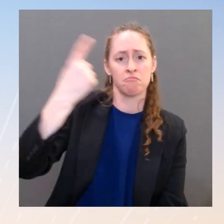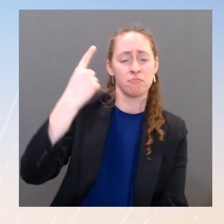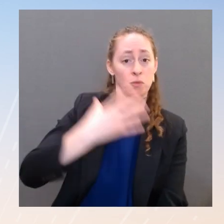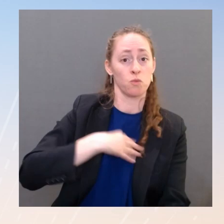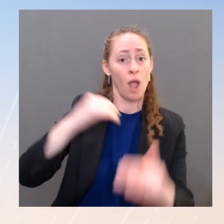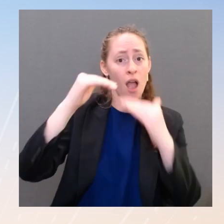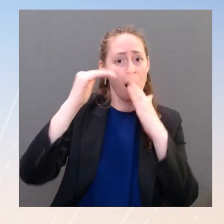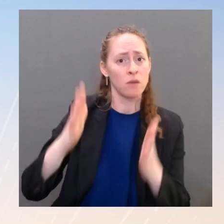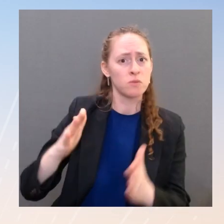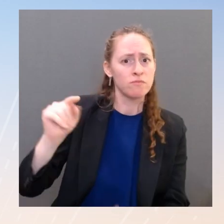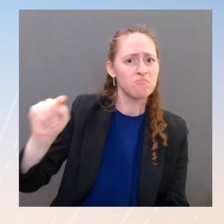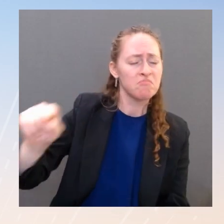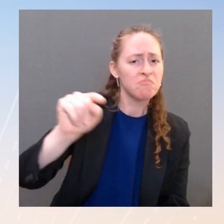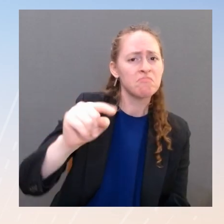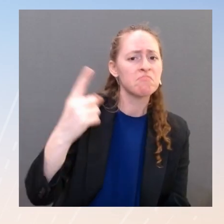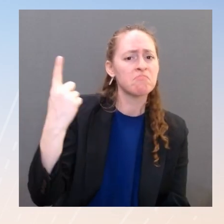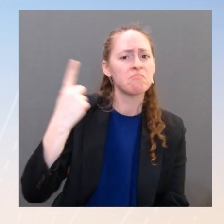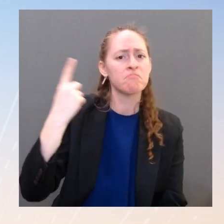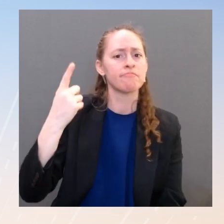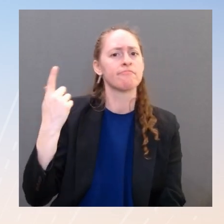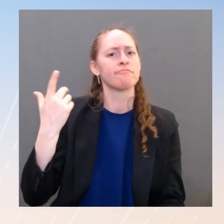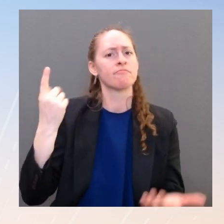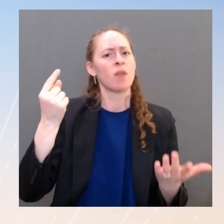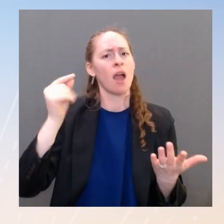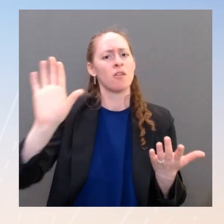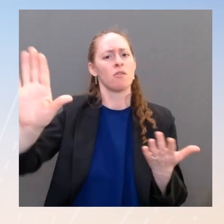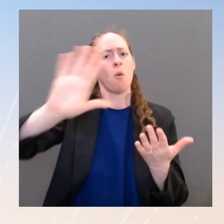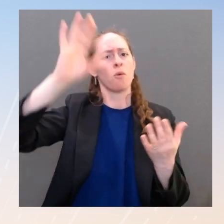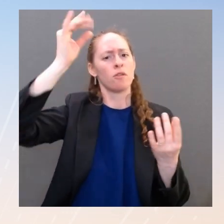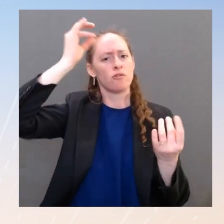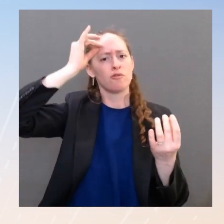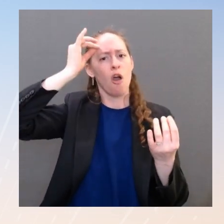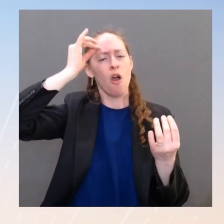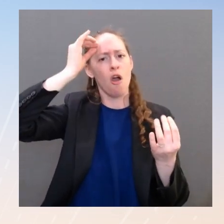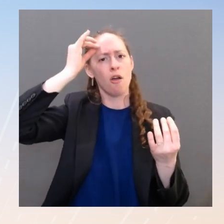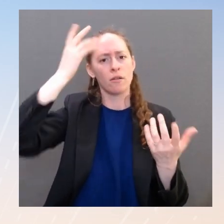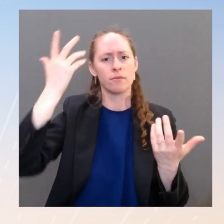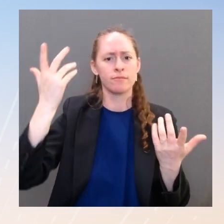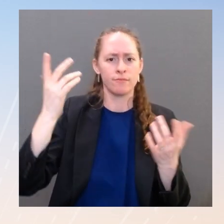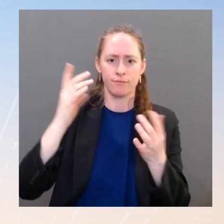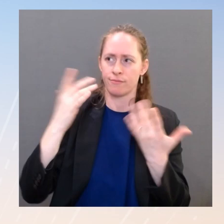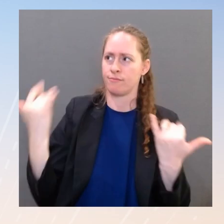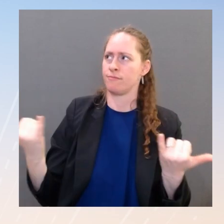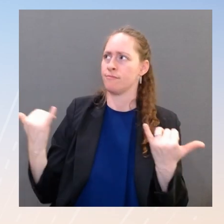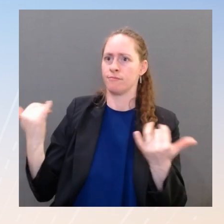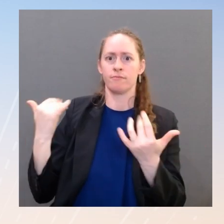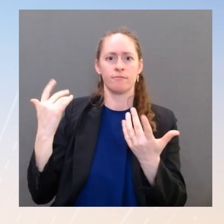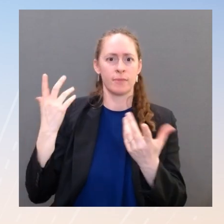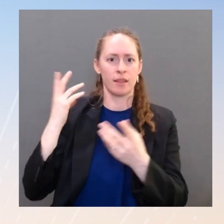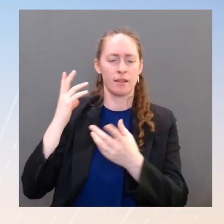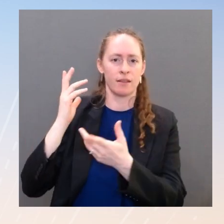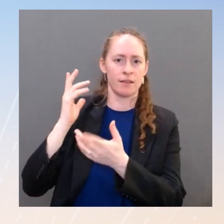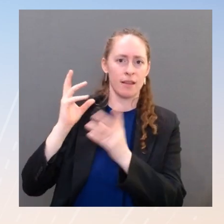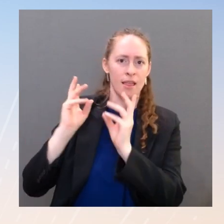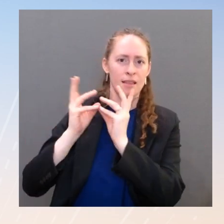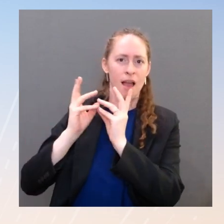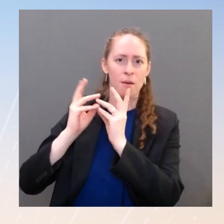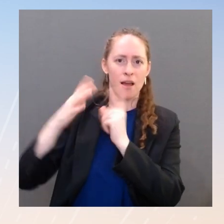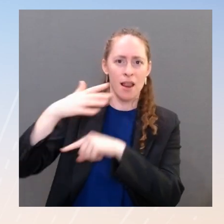Many Democrats see this as, kind of, smoke and mirrors; they see it as something that will never actually happen. Senator Whitehouse actually put it this way: "There's literally nothing happening